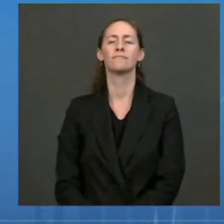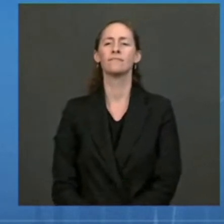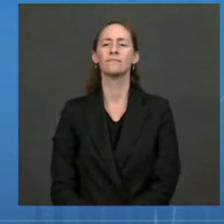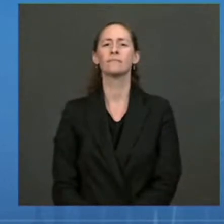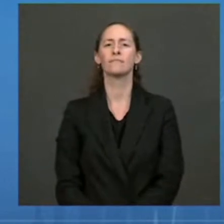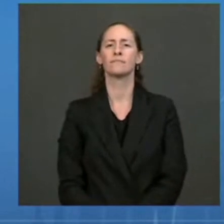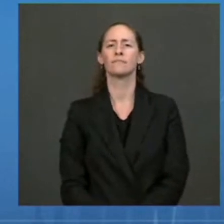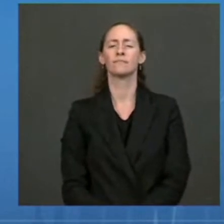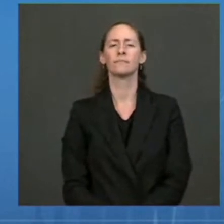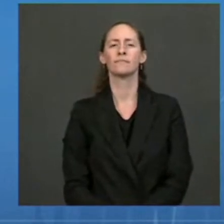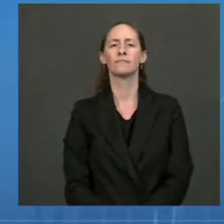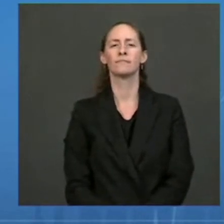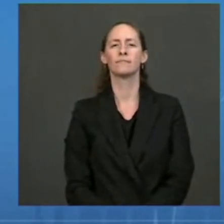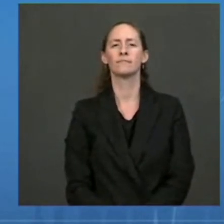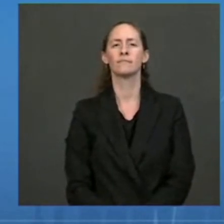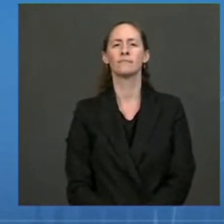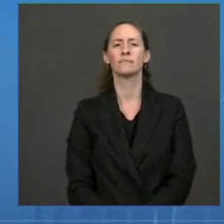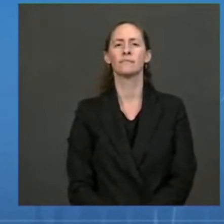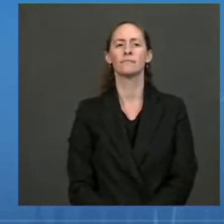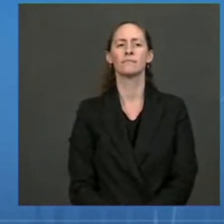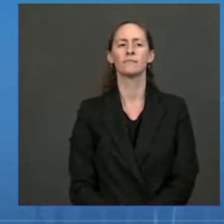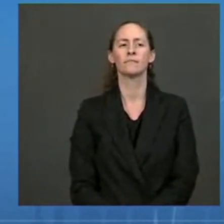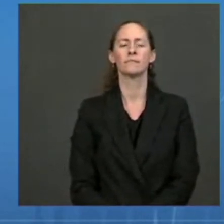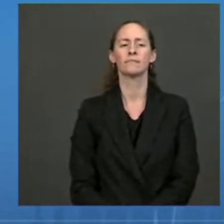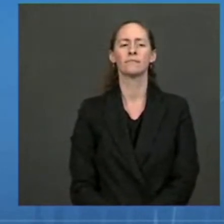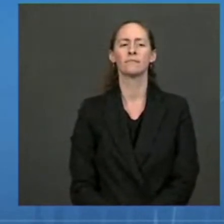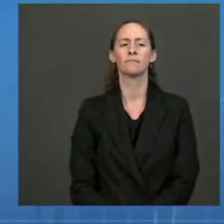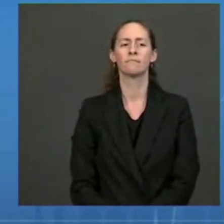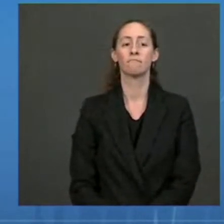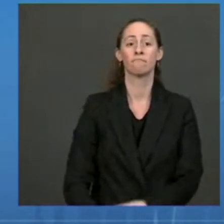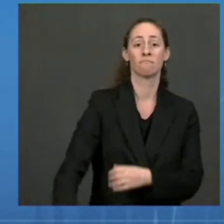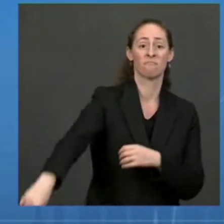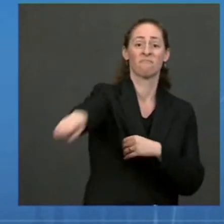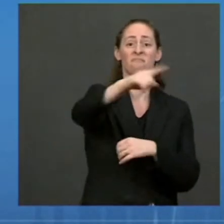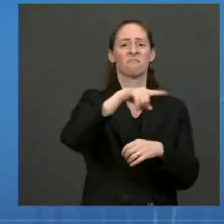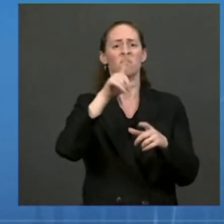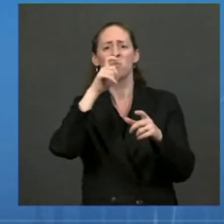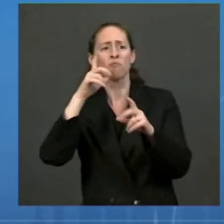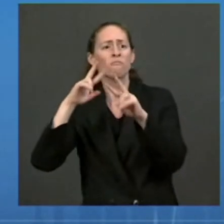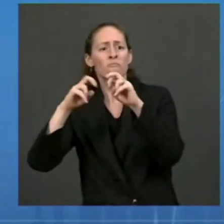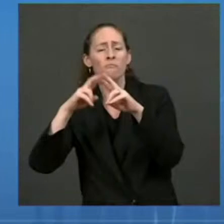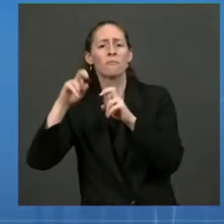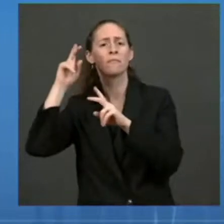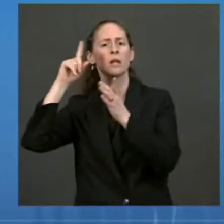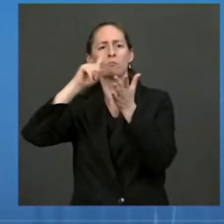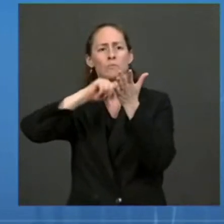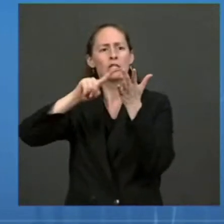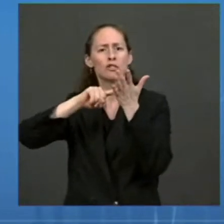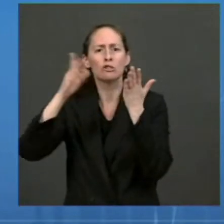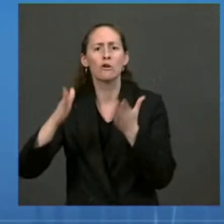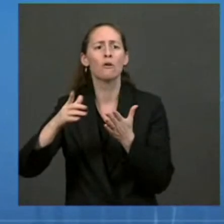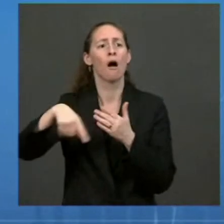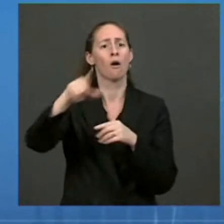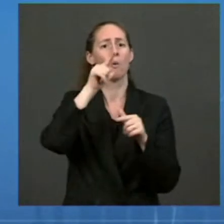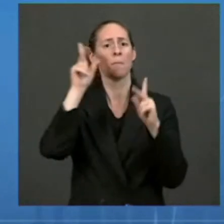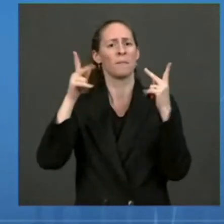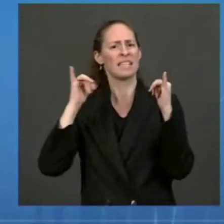WHAT ABOUT THIS COHORT? IT IS A CONSTELLATION OF